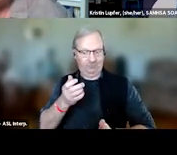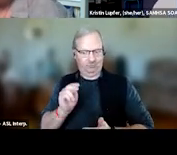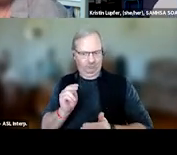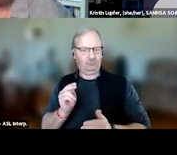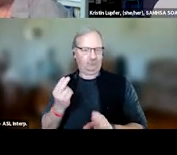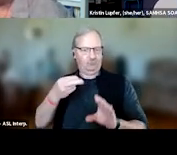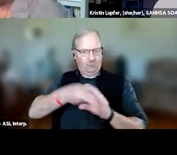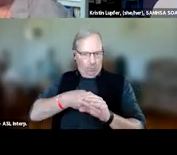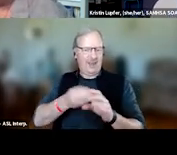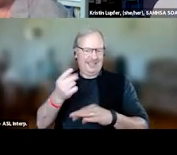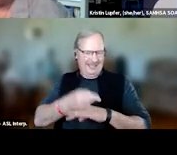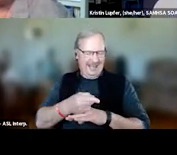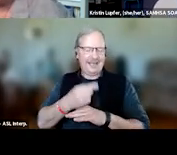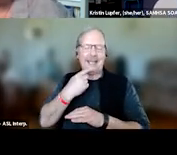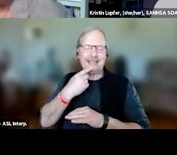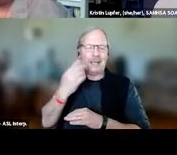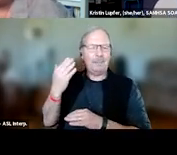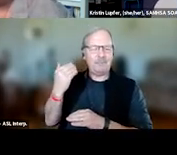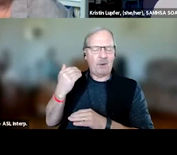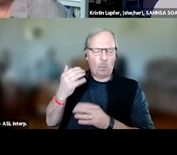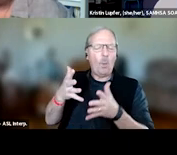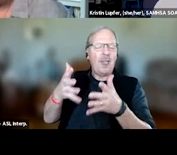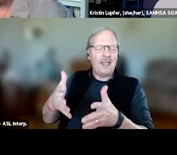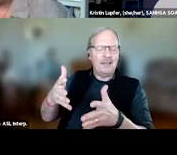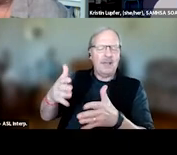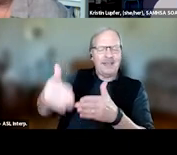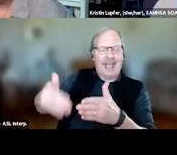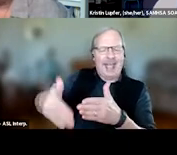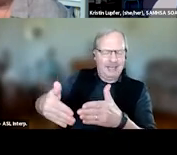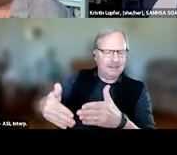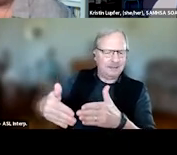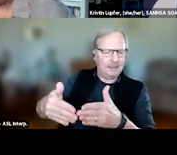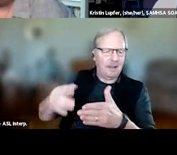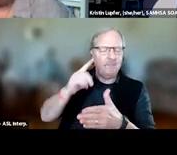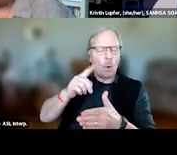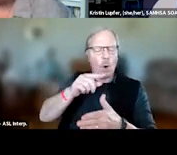And as I said earlier, we'll leave plenty of time at the end for Q&A.